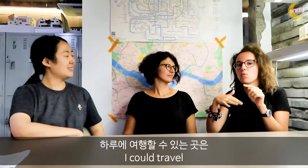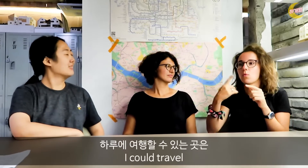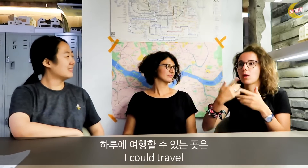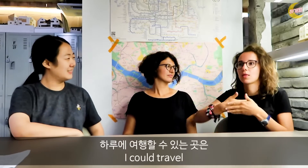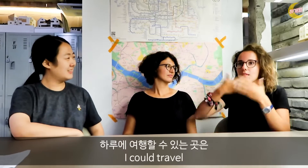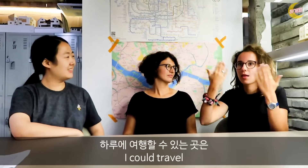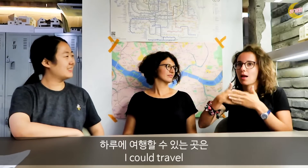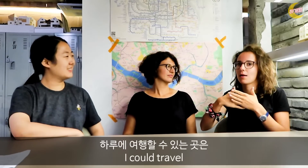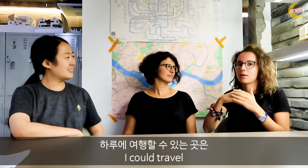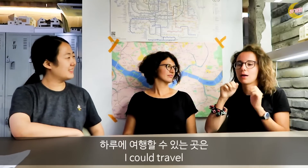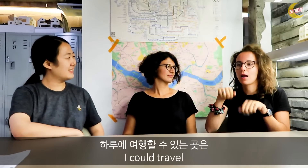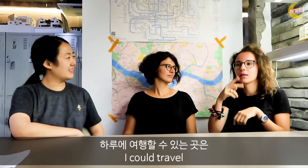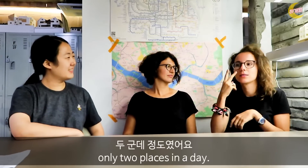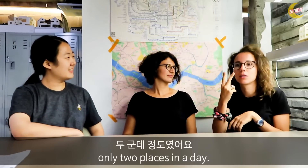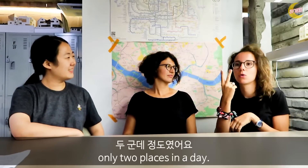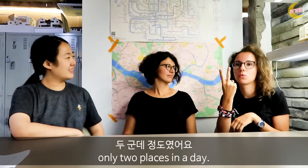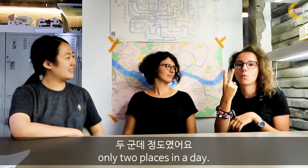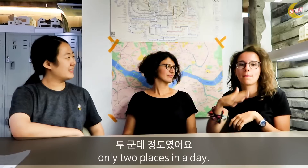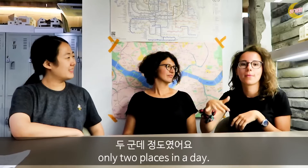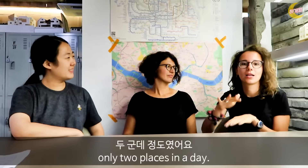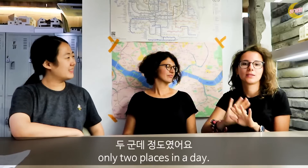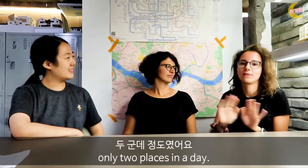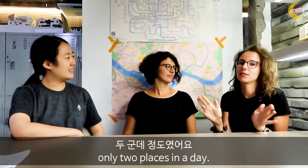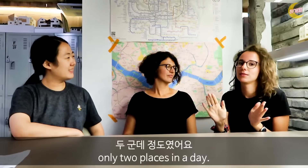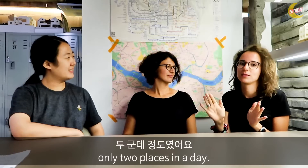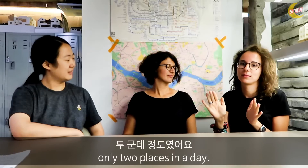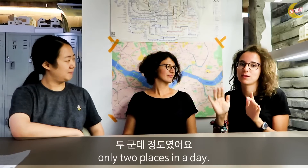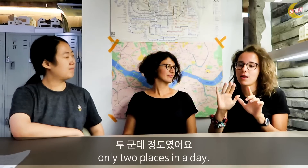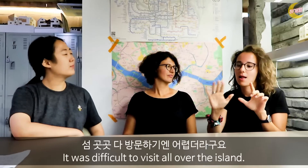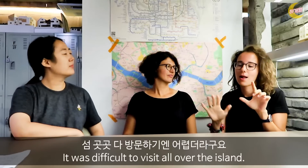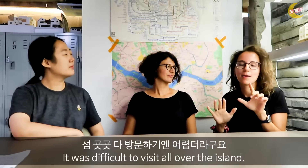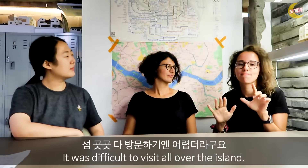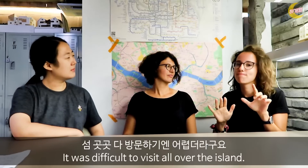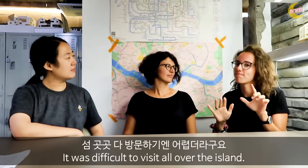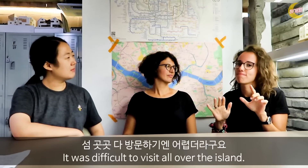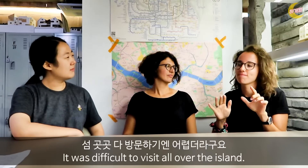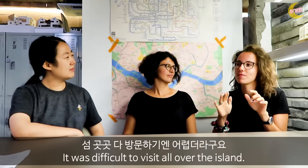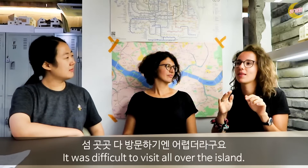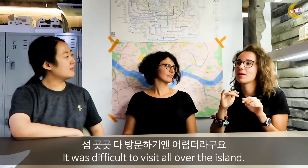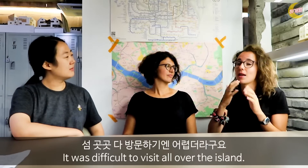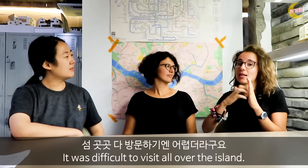I could travel only two places in a day. It was difficult to visit all over the island.